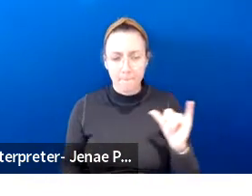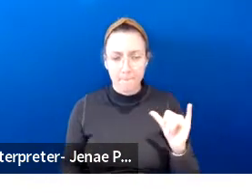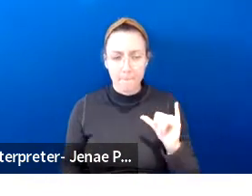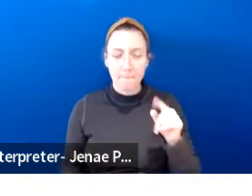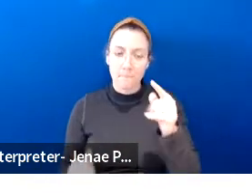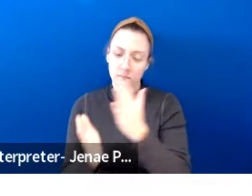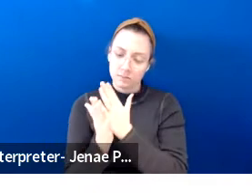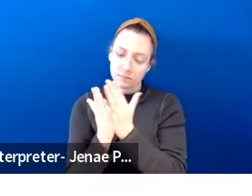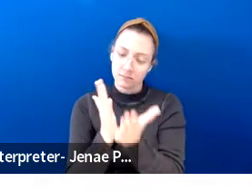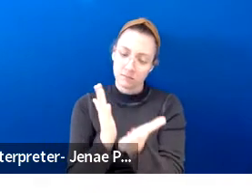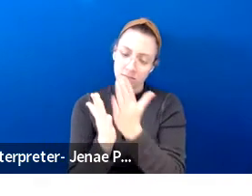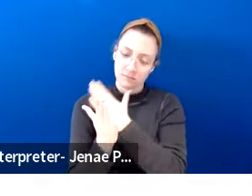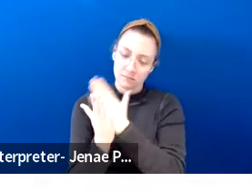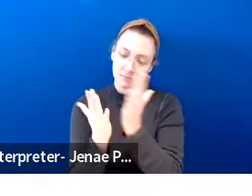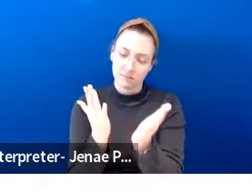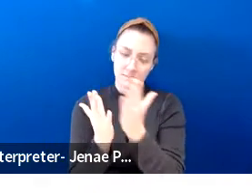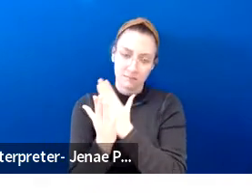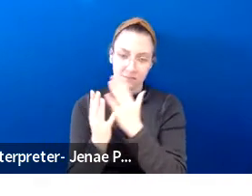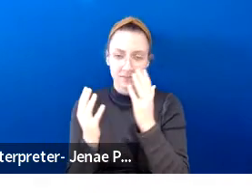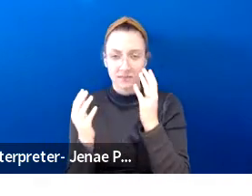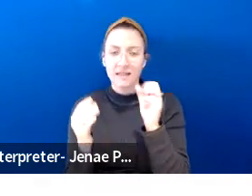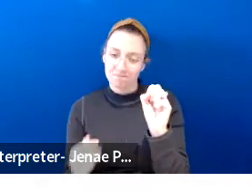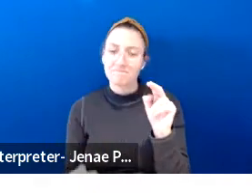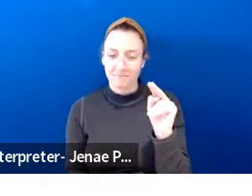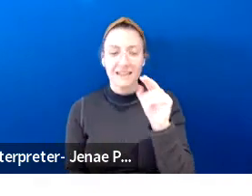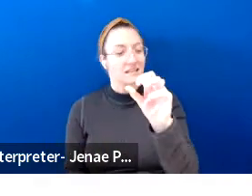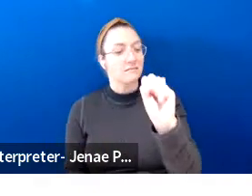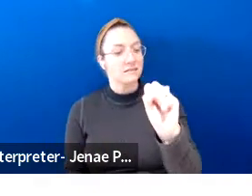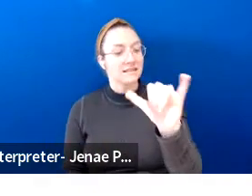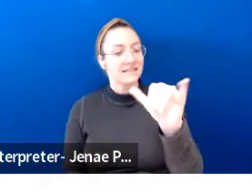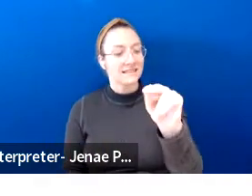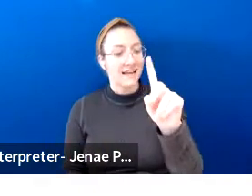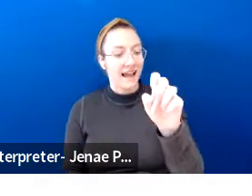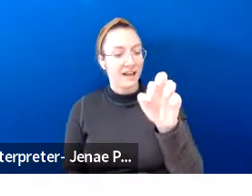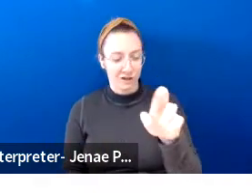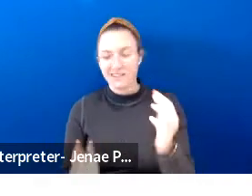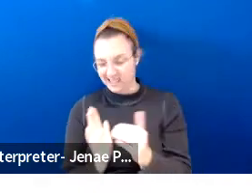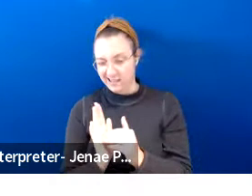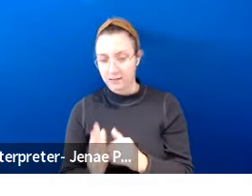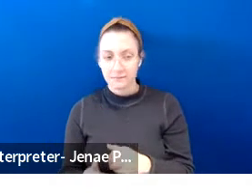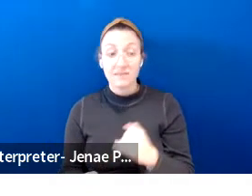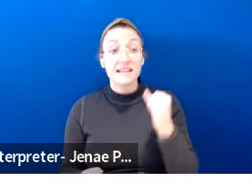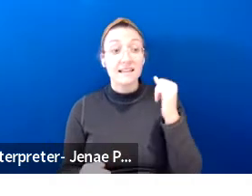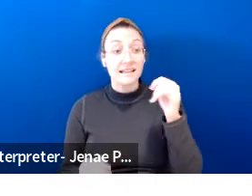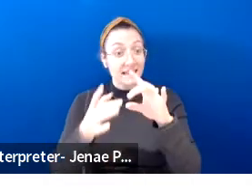implemented or thought of by Snyder again and so each statement, if you just number on a paper one